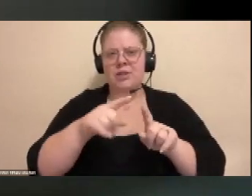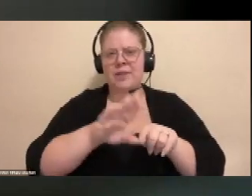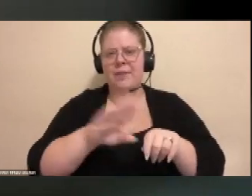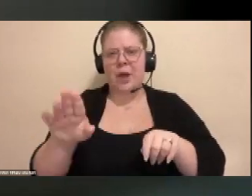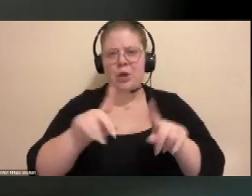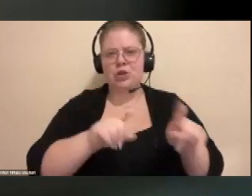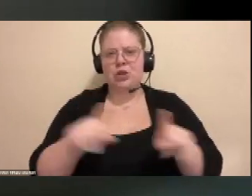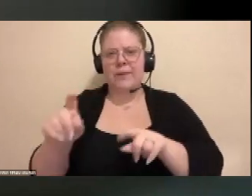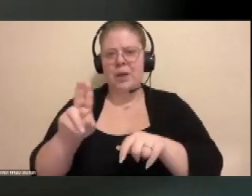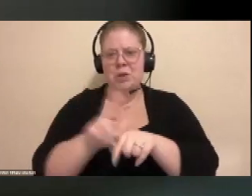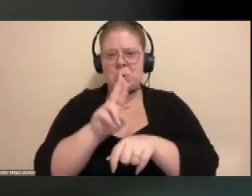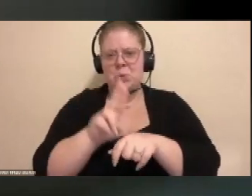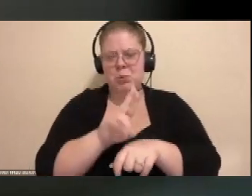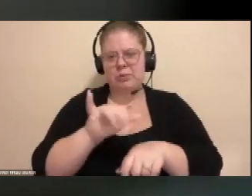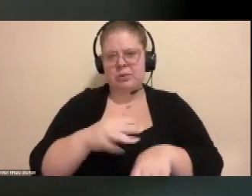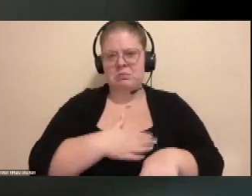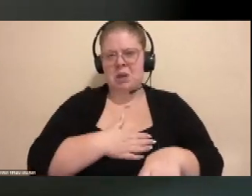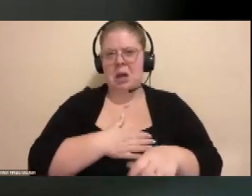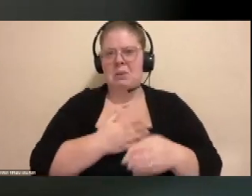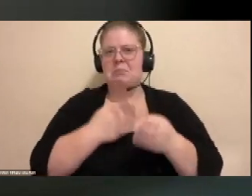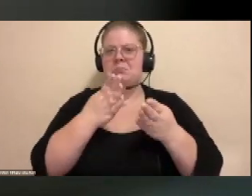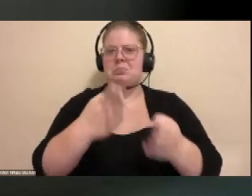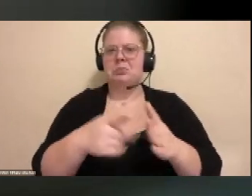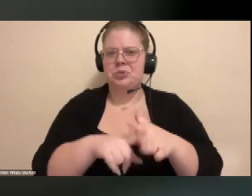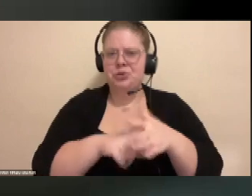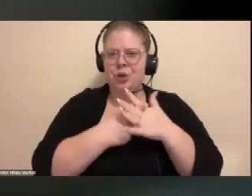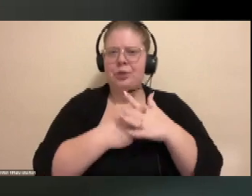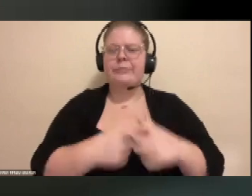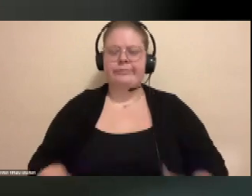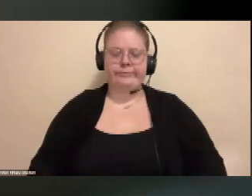But that's where I would go to get, it would be some of